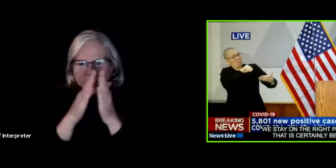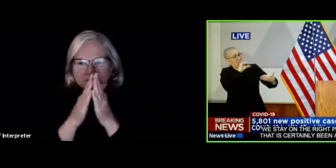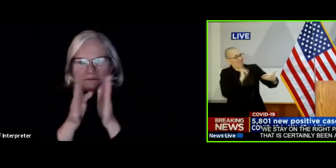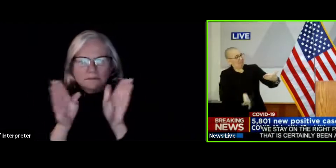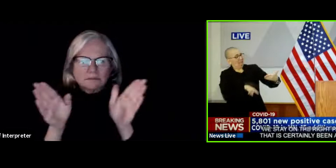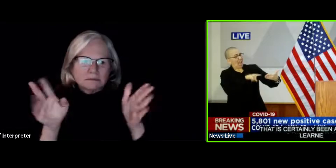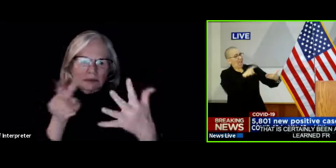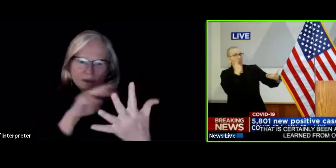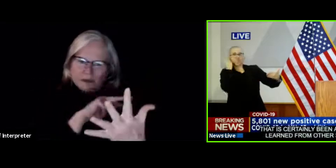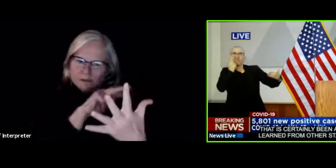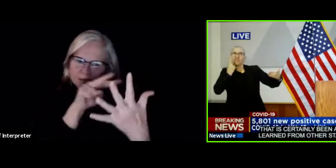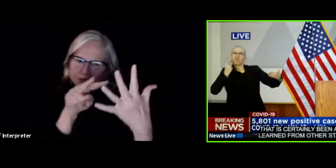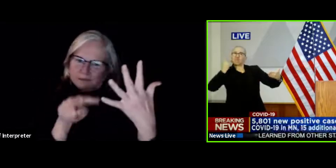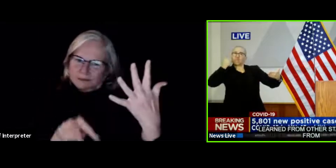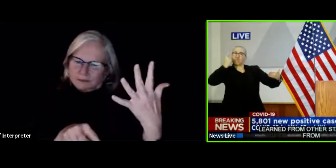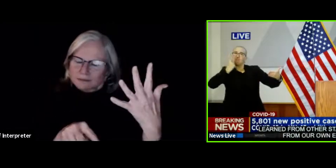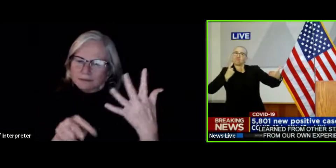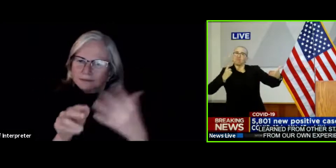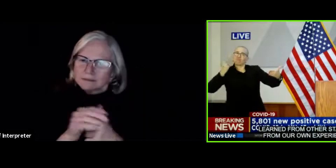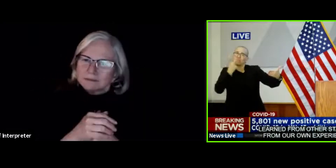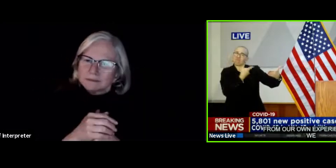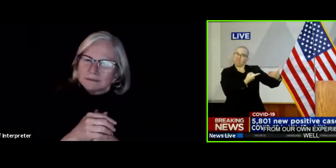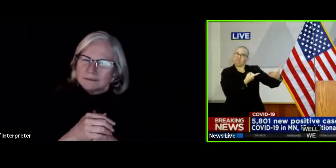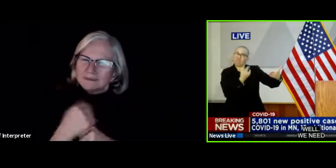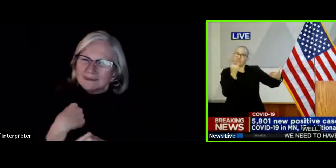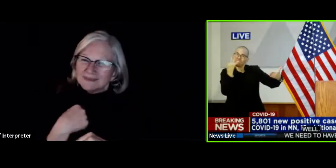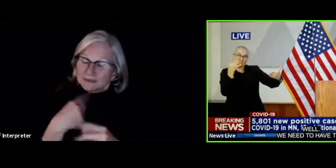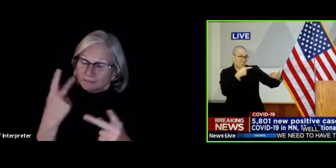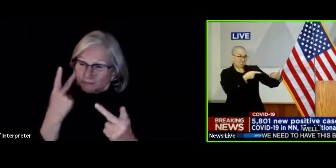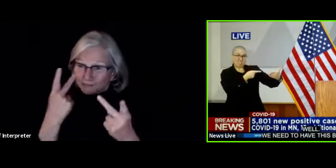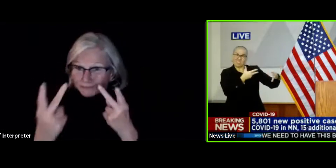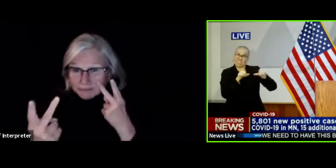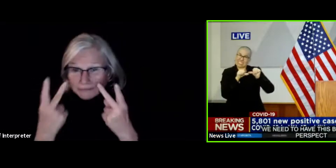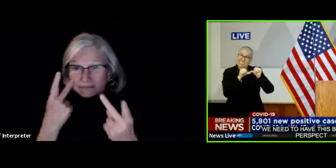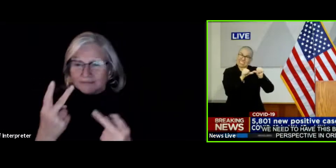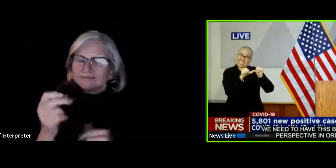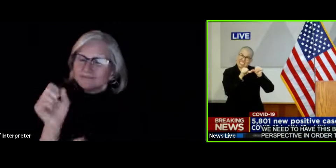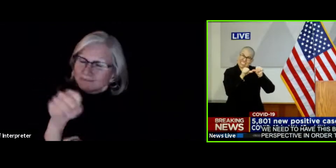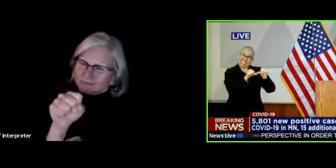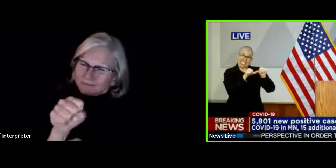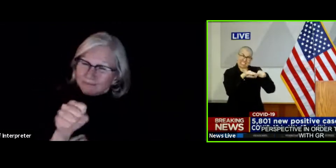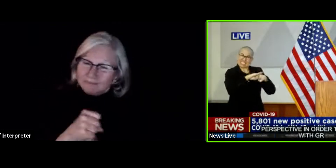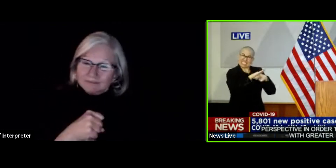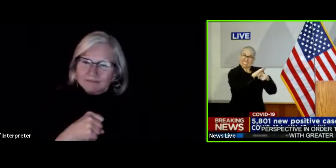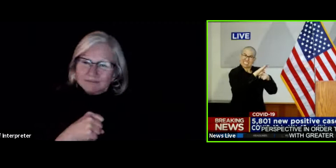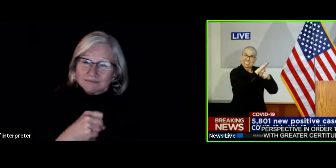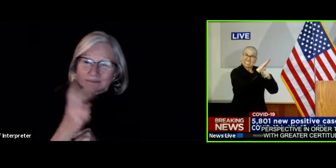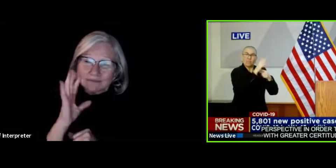REALLY A PERSISTENT DECLINE AFTER A PEAK OR WHETHER, AS WE'VE SEEN BEFORE, IT'S